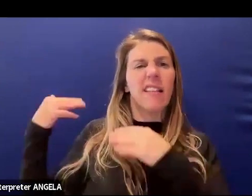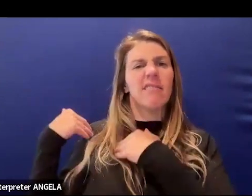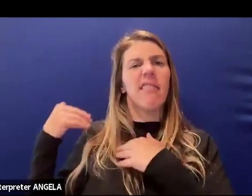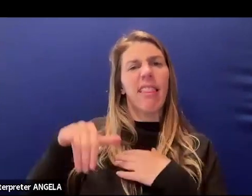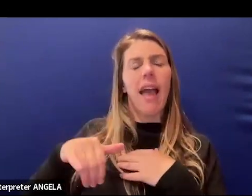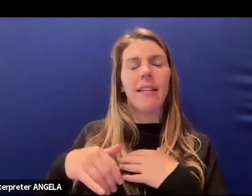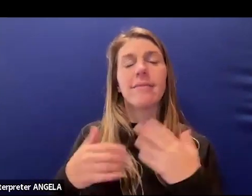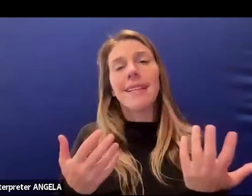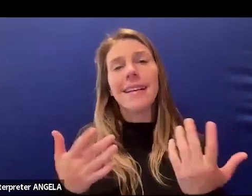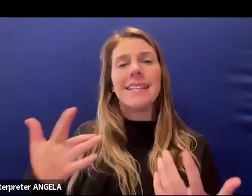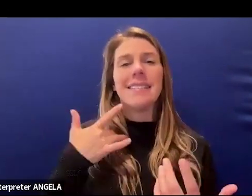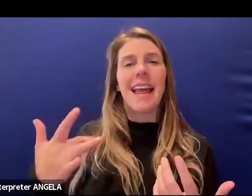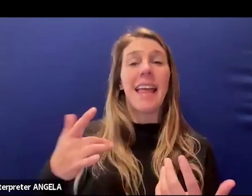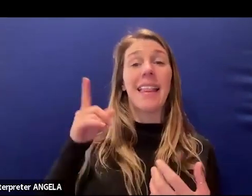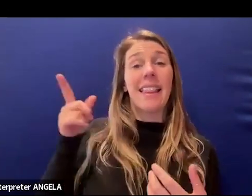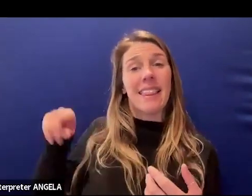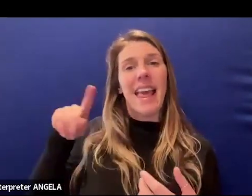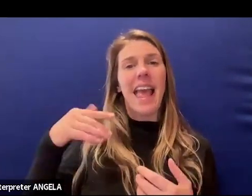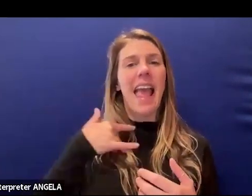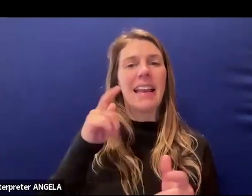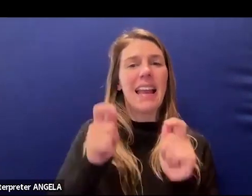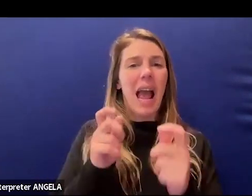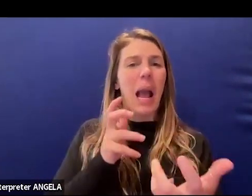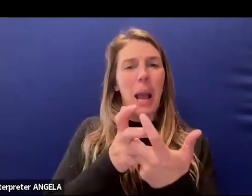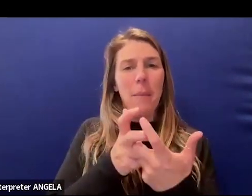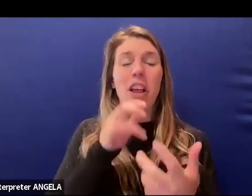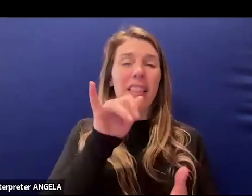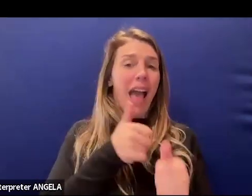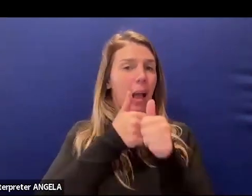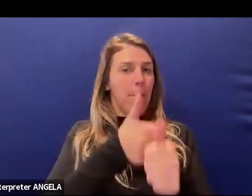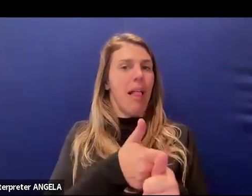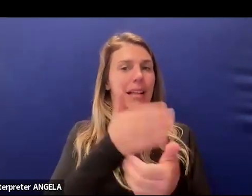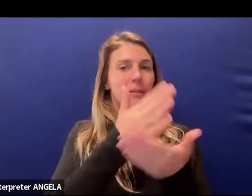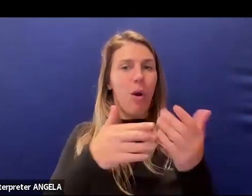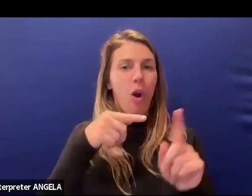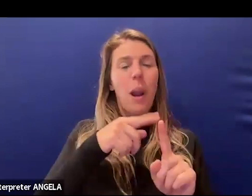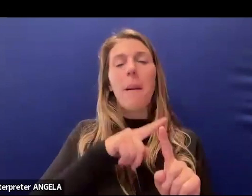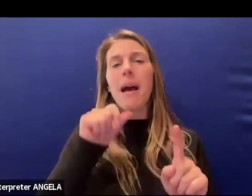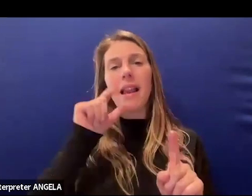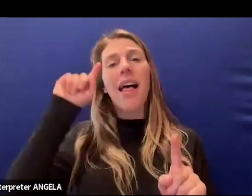They handle that." Well, often those folks are handling accommodations and again, that compliance piece of it, but they aren't thinking